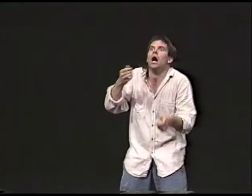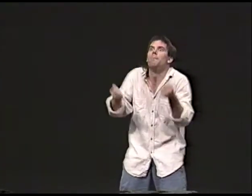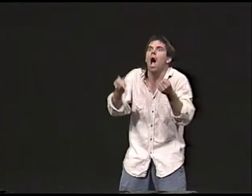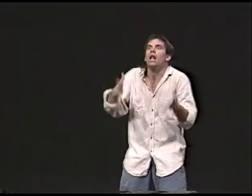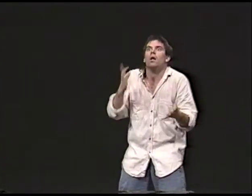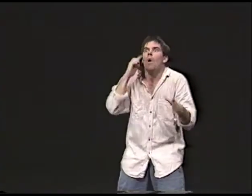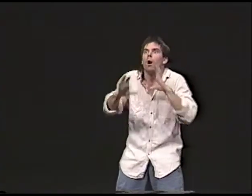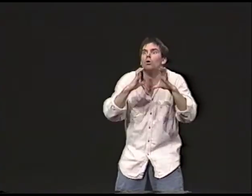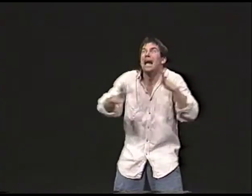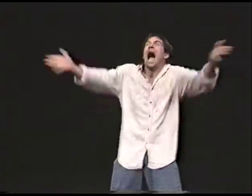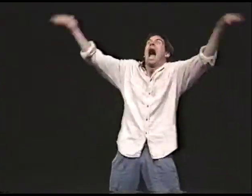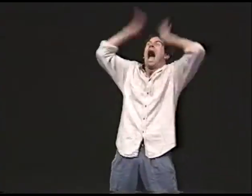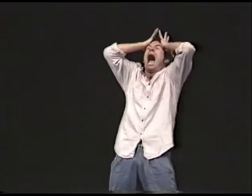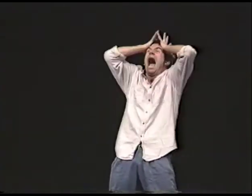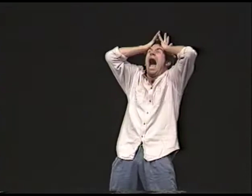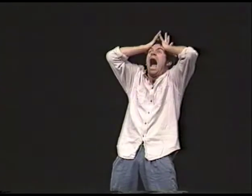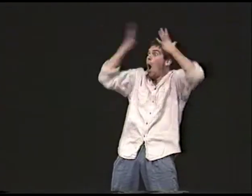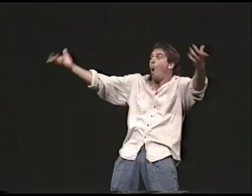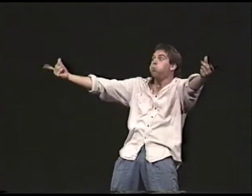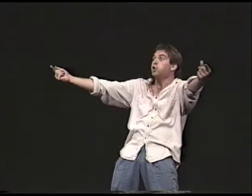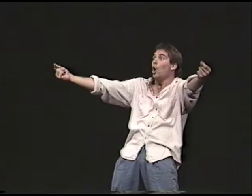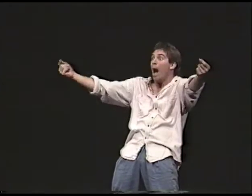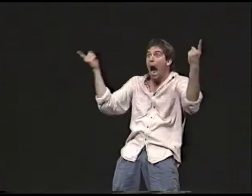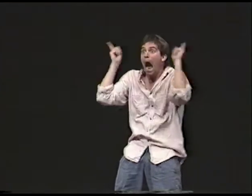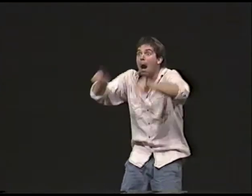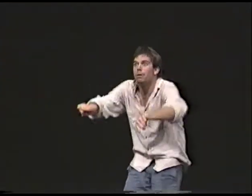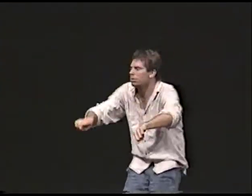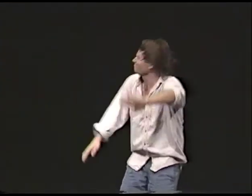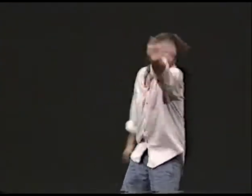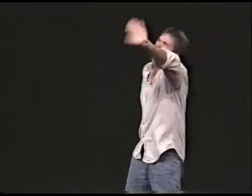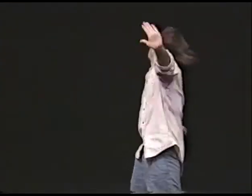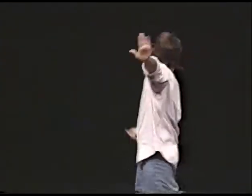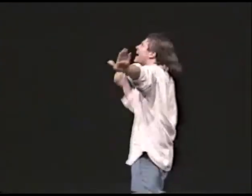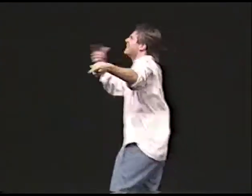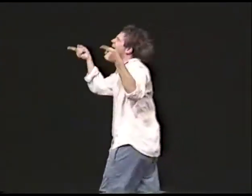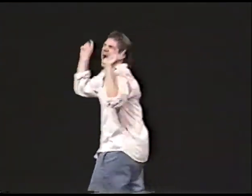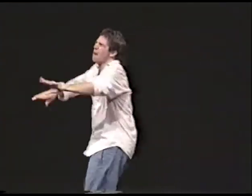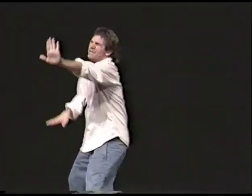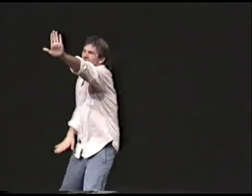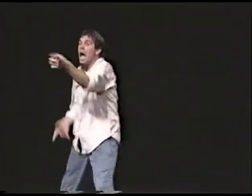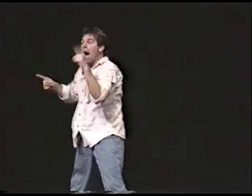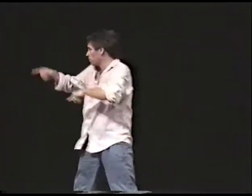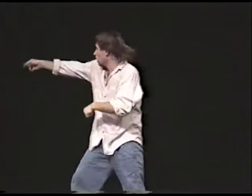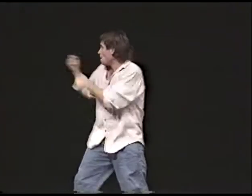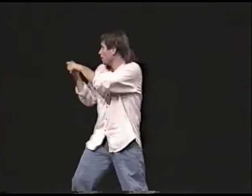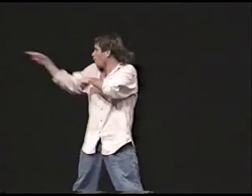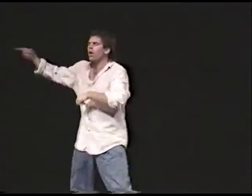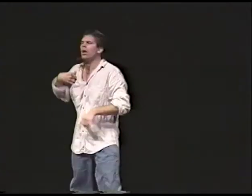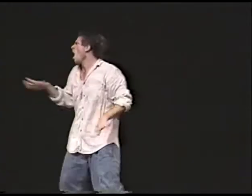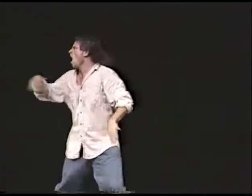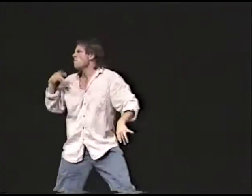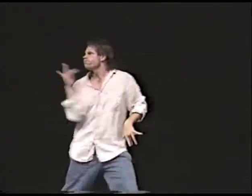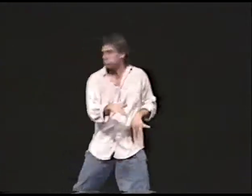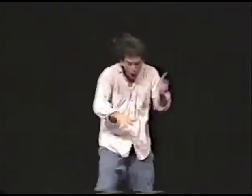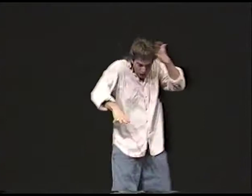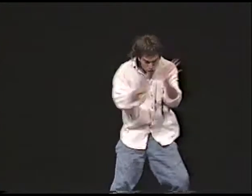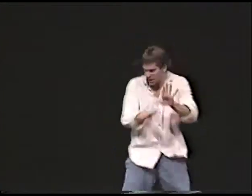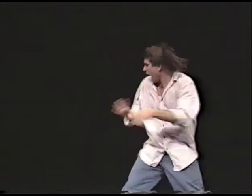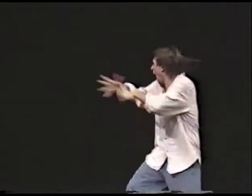Hearing pilot, no communication. Is that plausible deniability? No. What happened? Baseball, I pushed the button.